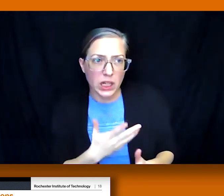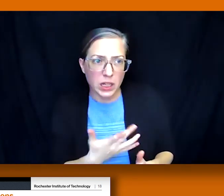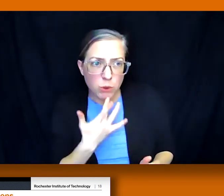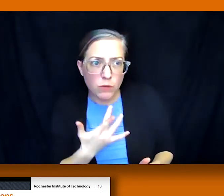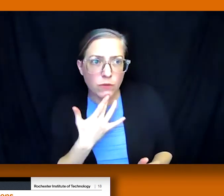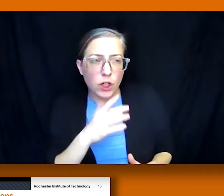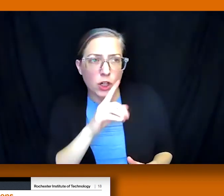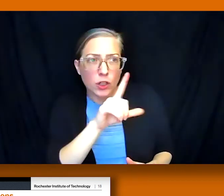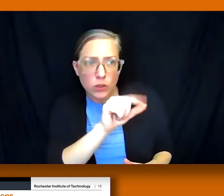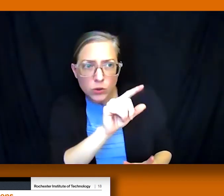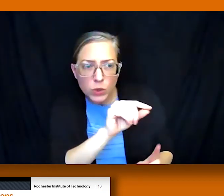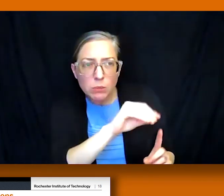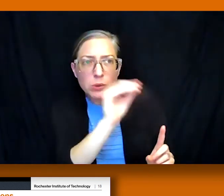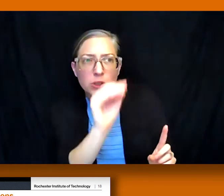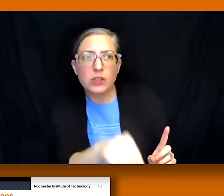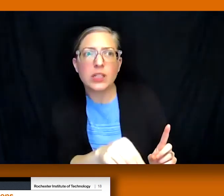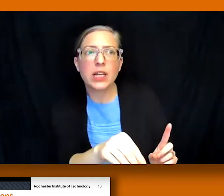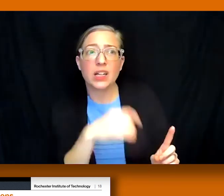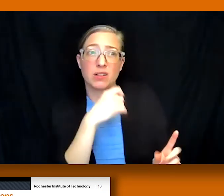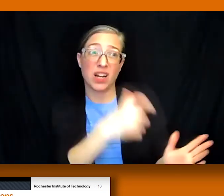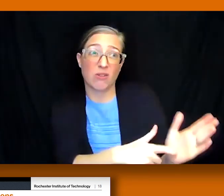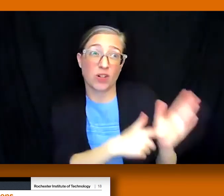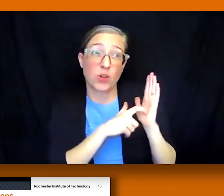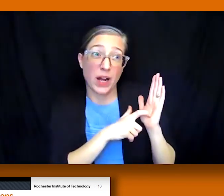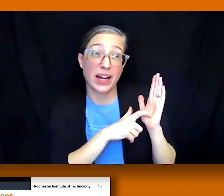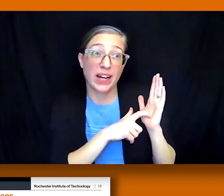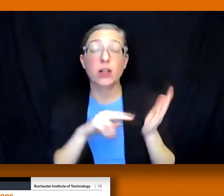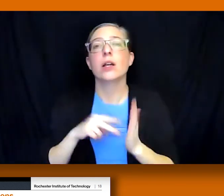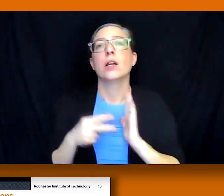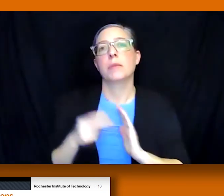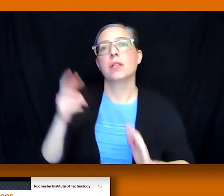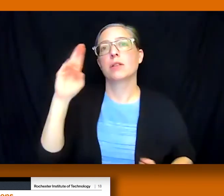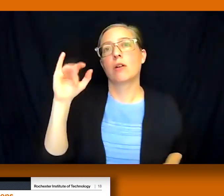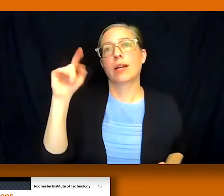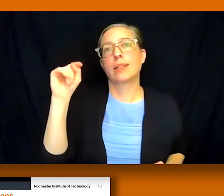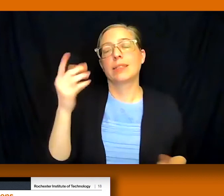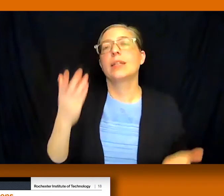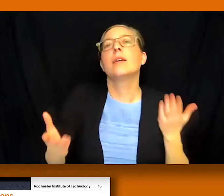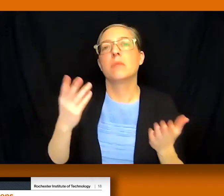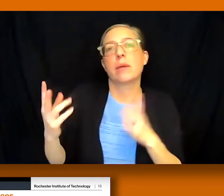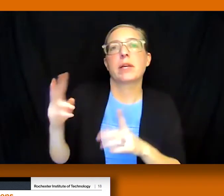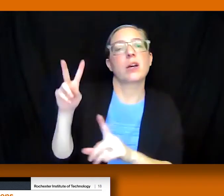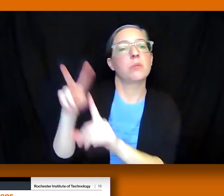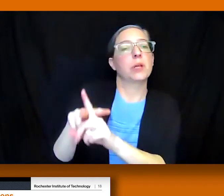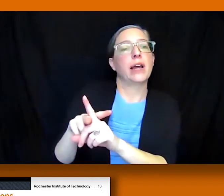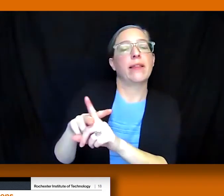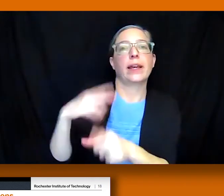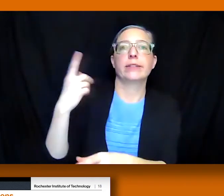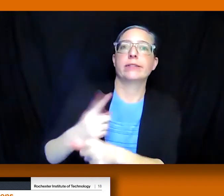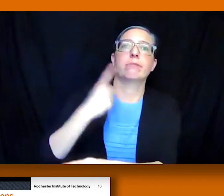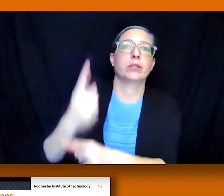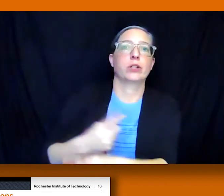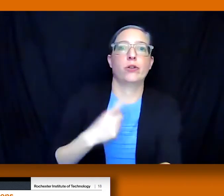They might end up using the normal research rate. So, that is an item that we should bring up